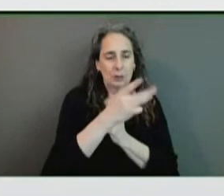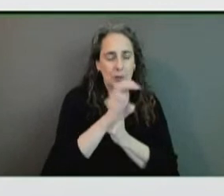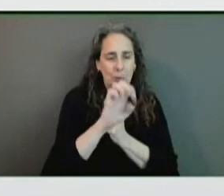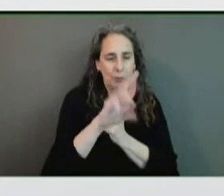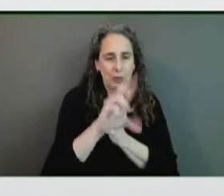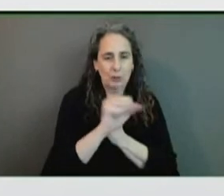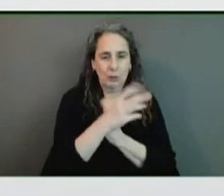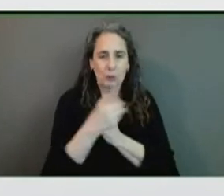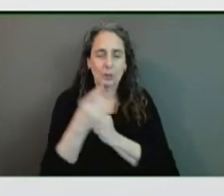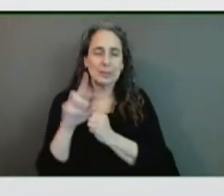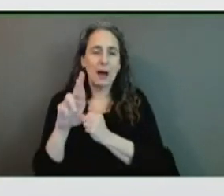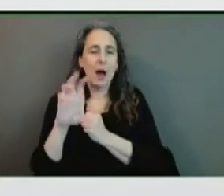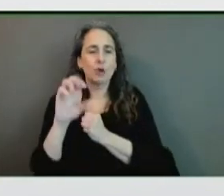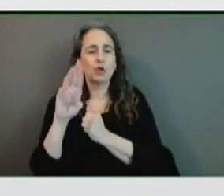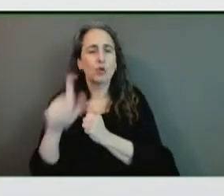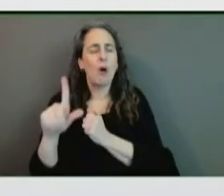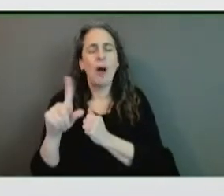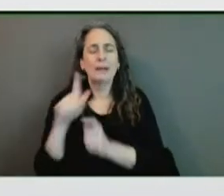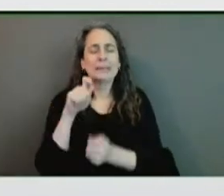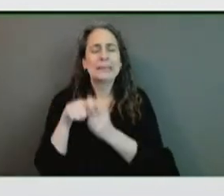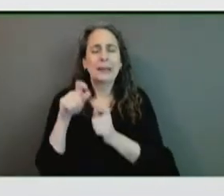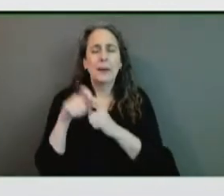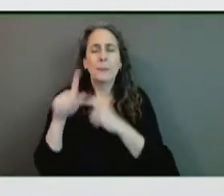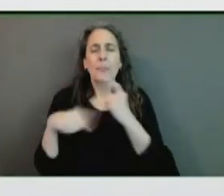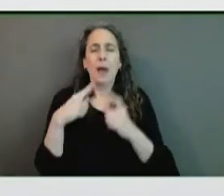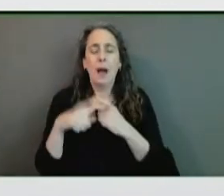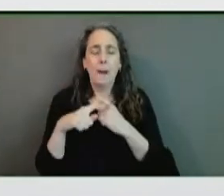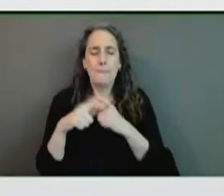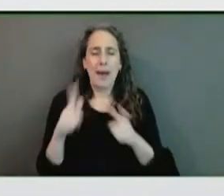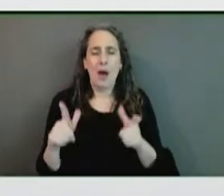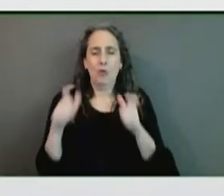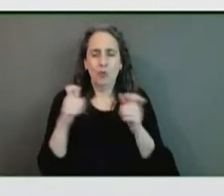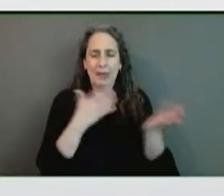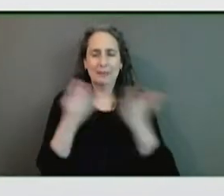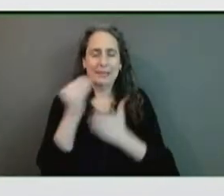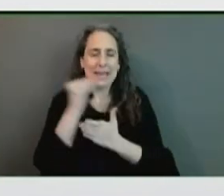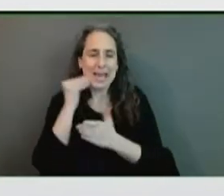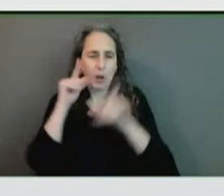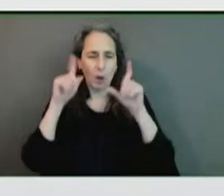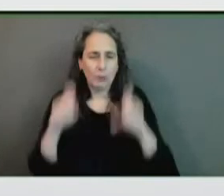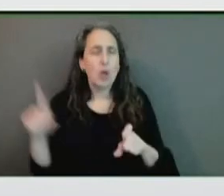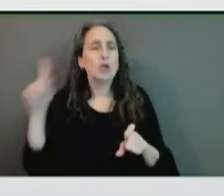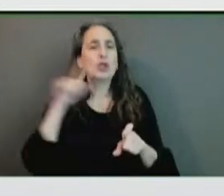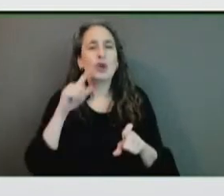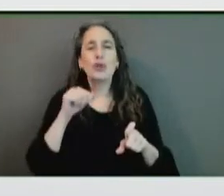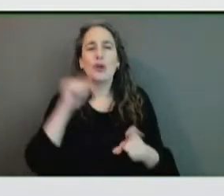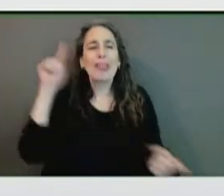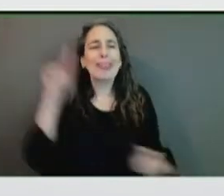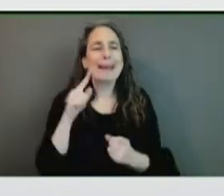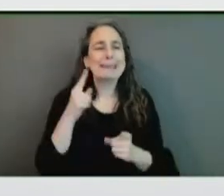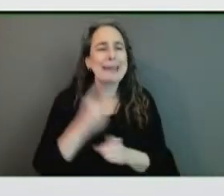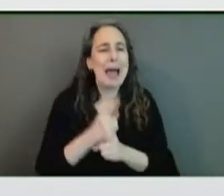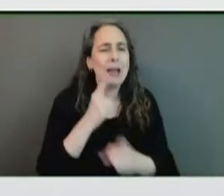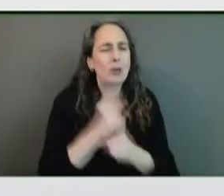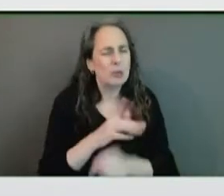too. Dr Bridges or Dr Carl. She was curious. What is her exact words about these rapid take